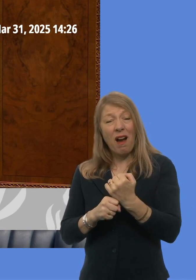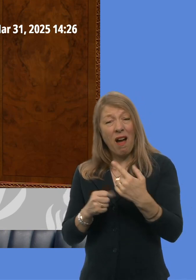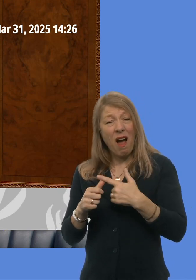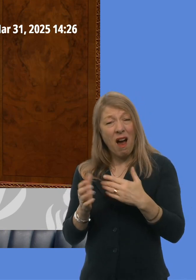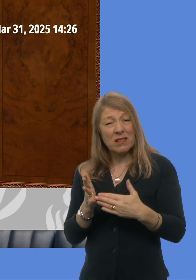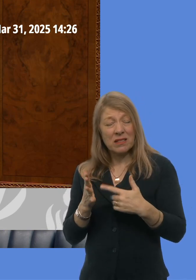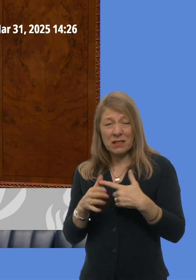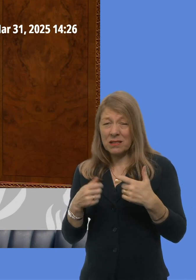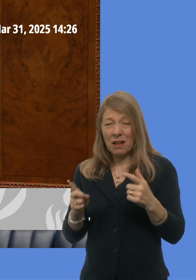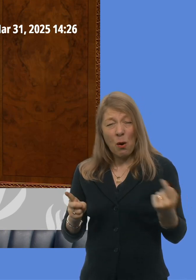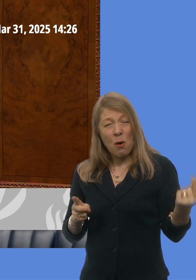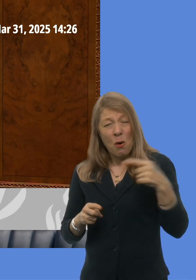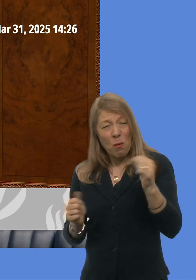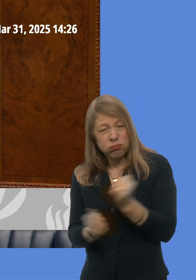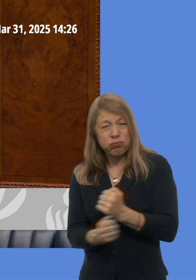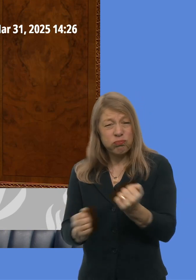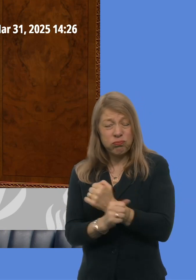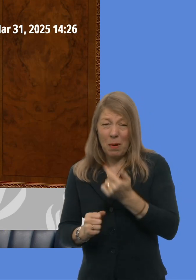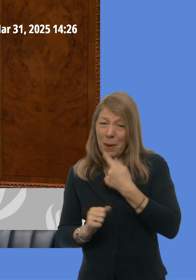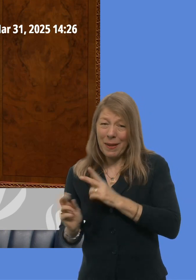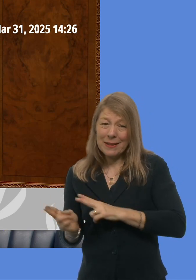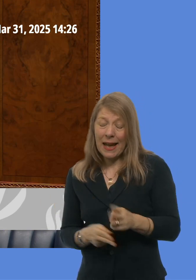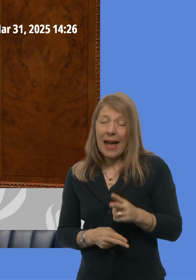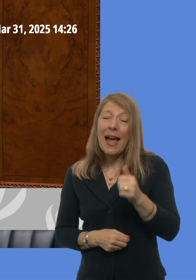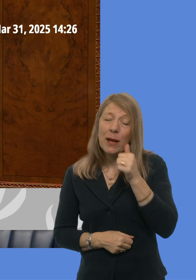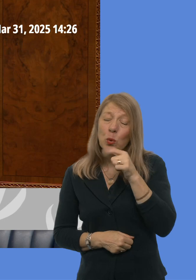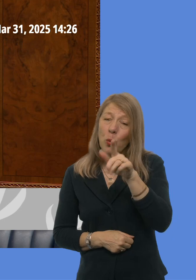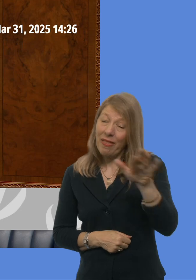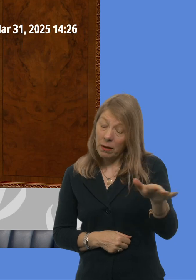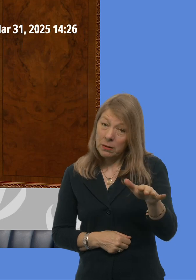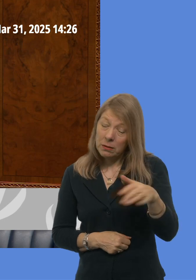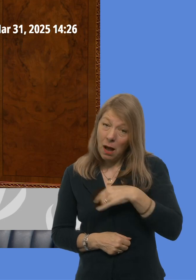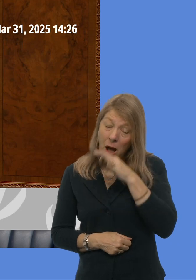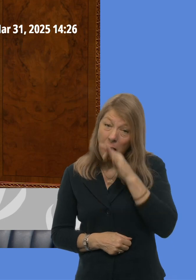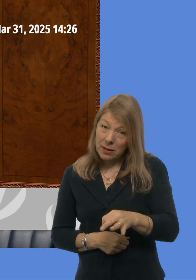Is this something that you had raised directly with the US President himself or in wider discussions on your trip?